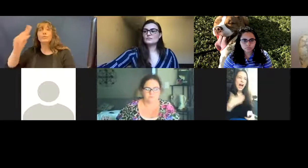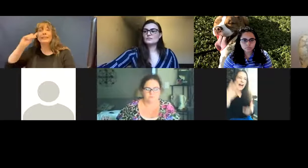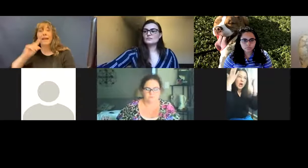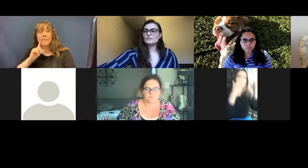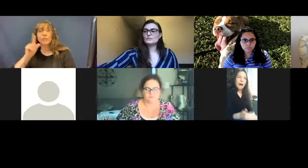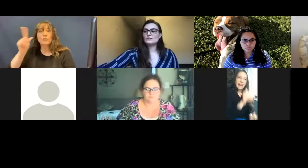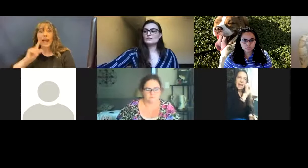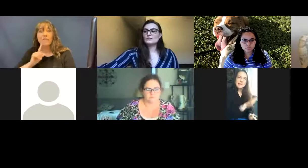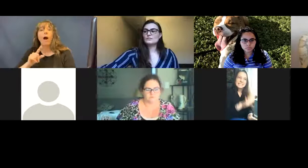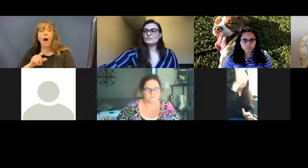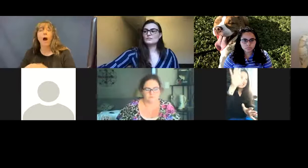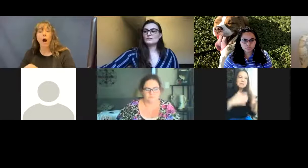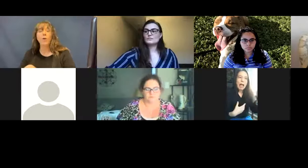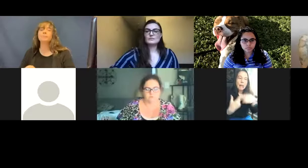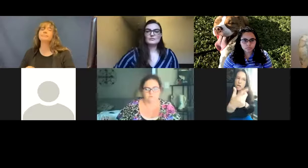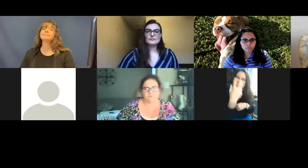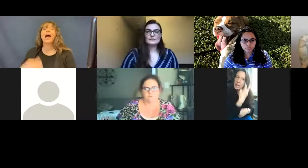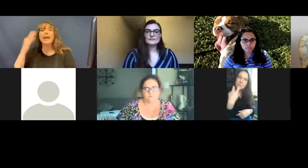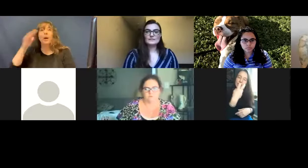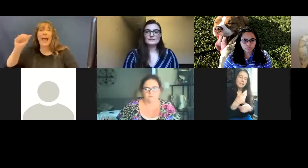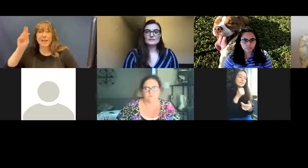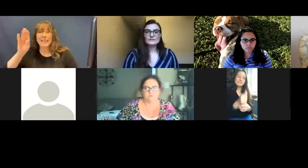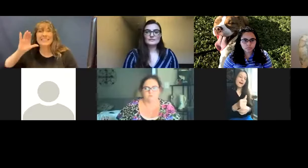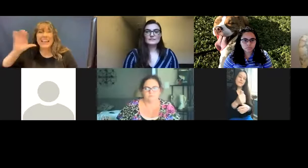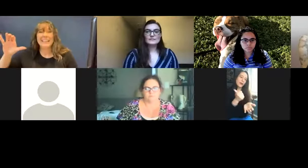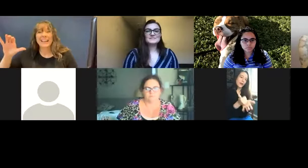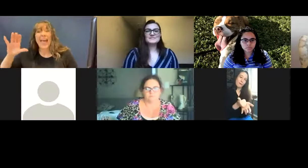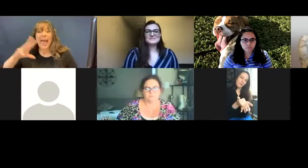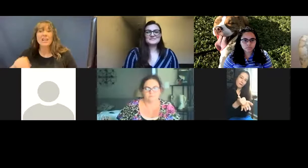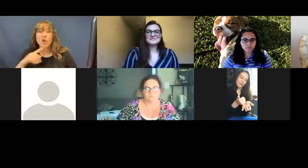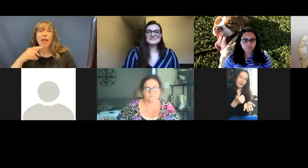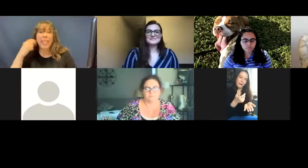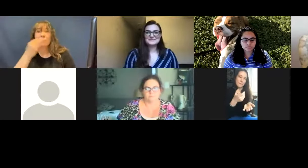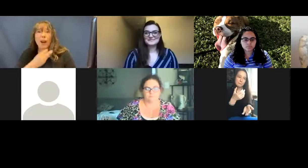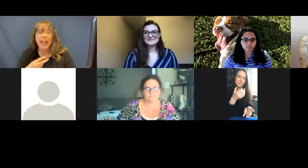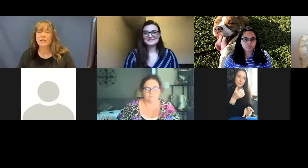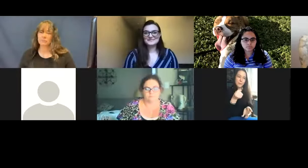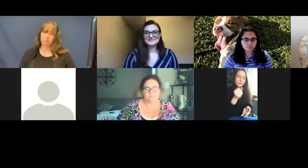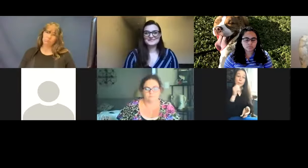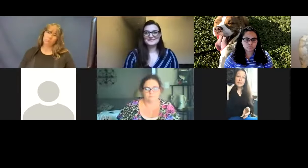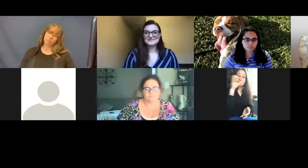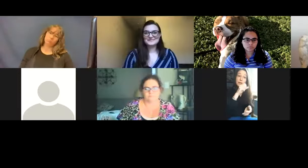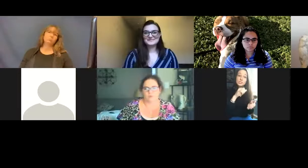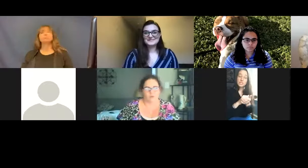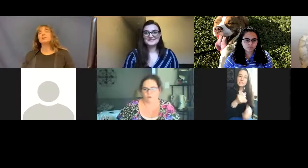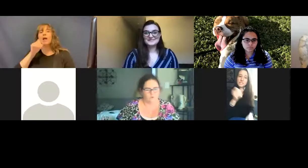I know my ABCs. You lip read. It's not very helpful. So don't make the assumption that